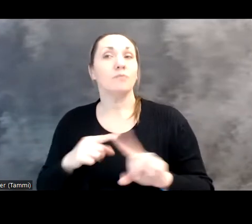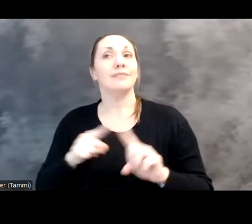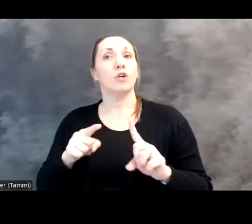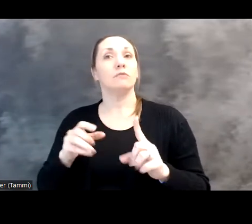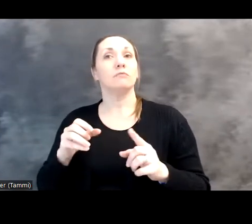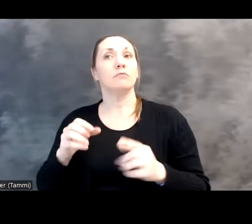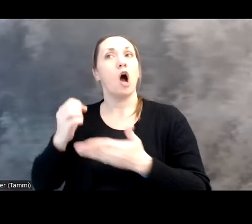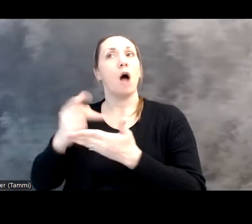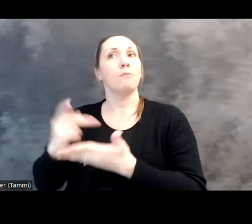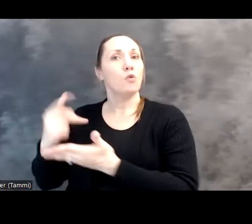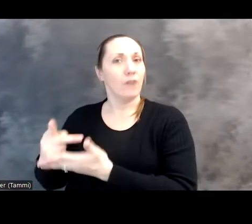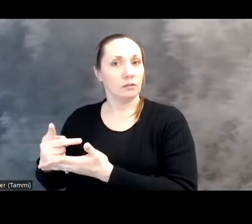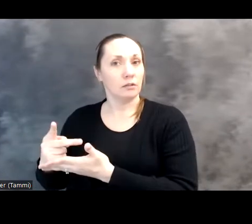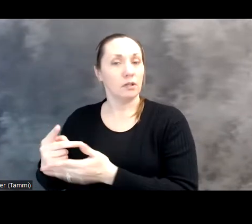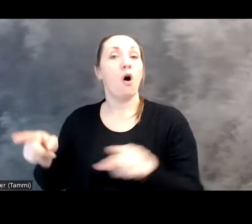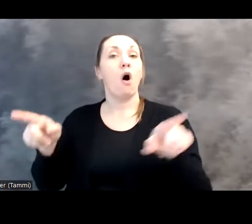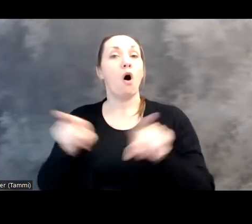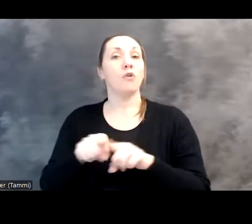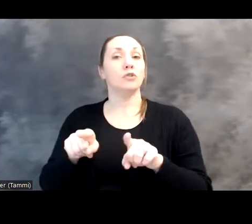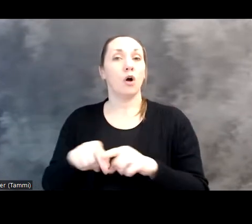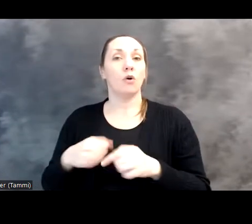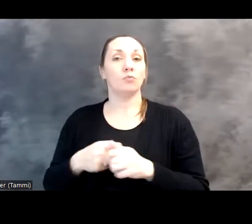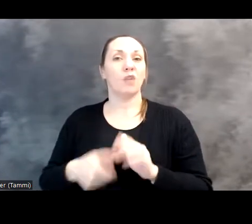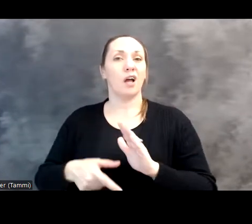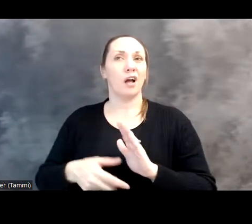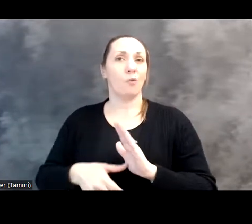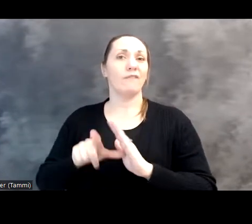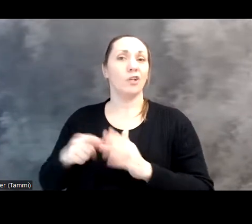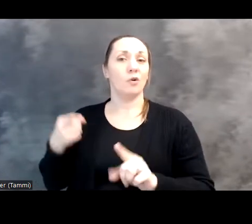ed by looking at